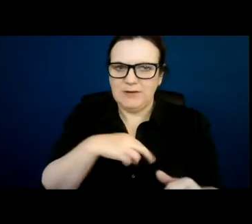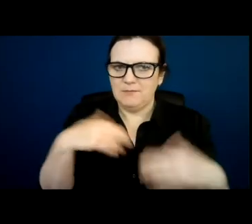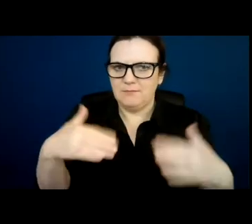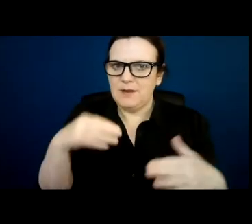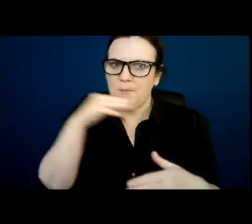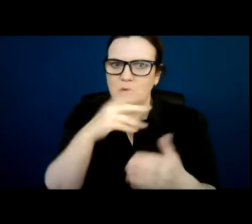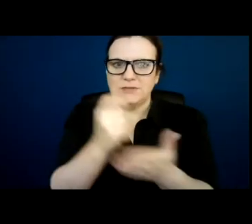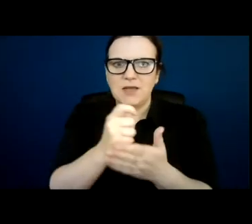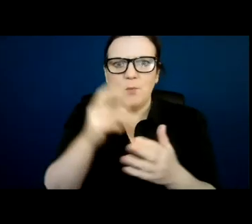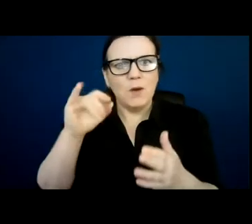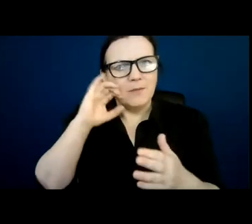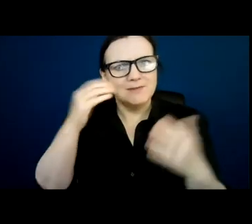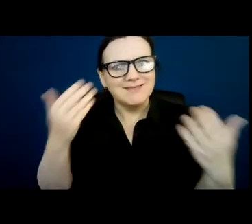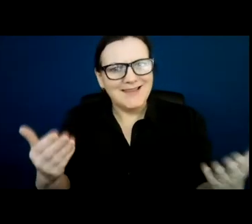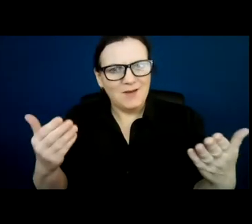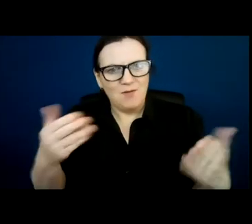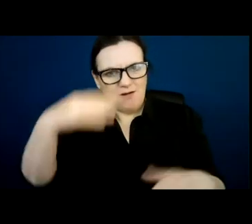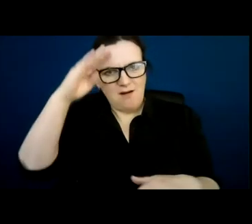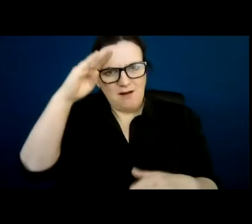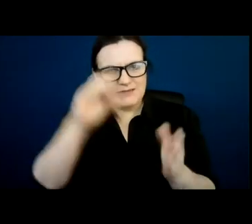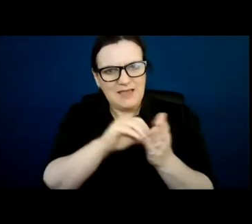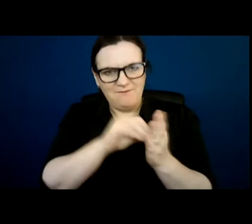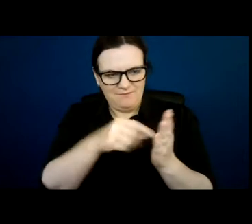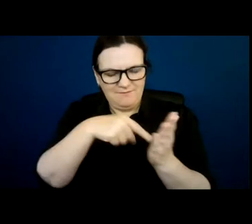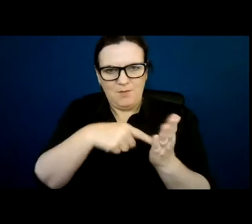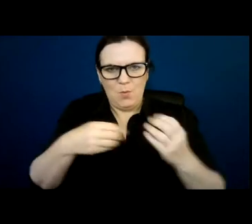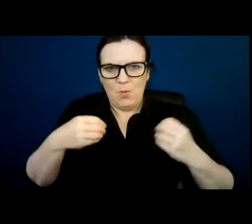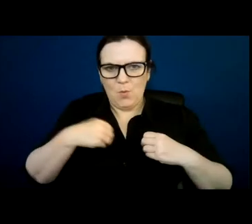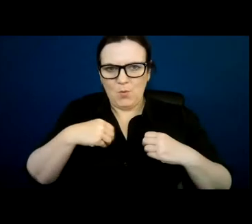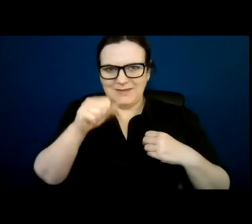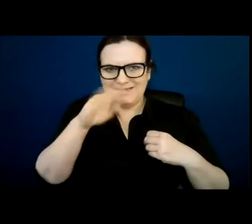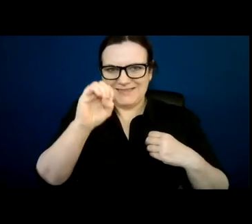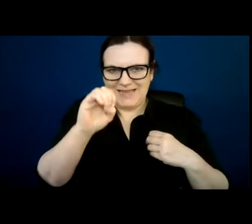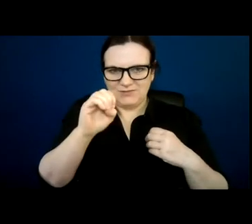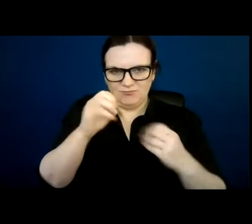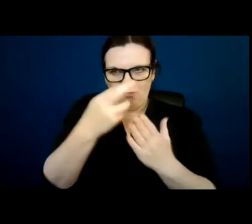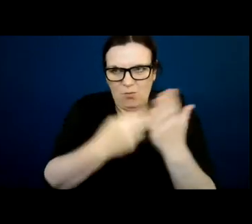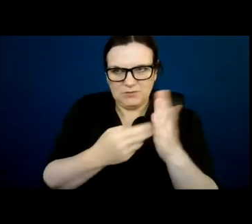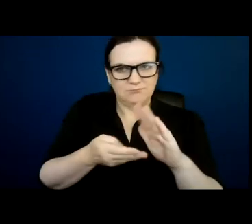that Ireland's State report will be submitted to the UN monitoring committee in the coming weeks,